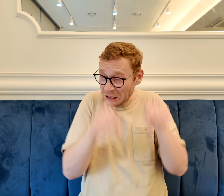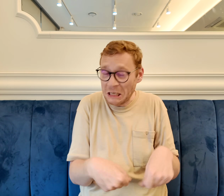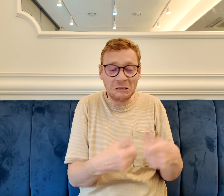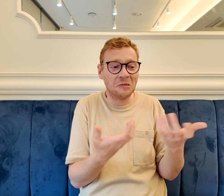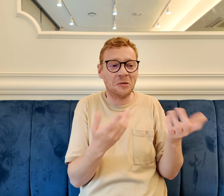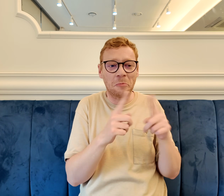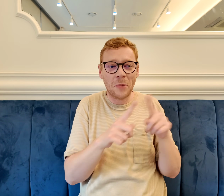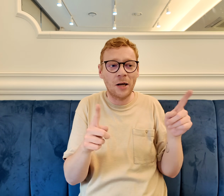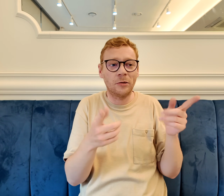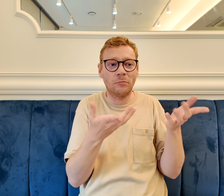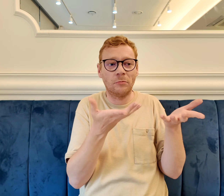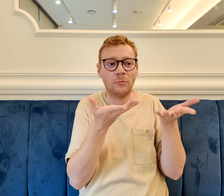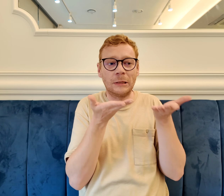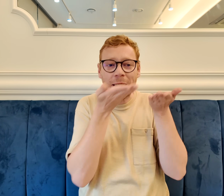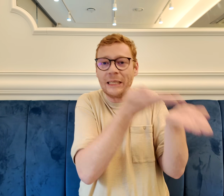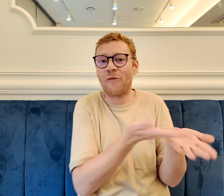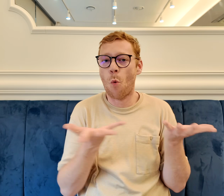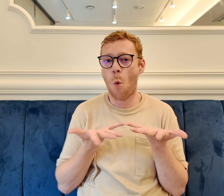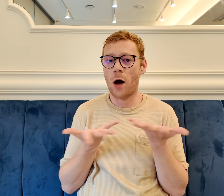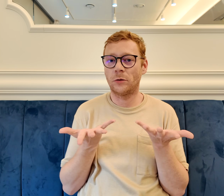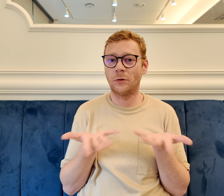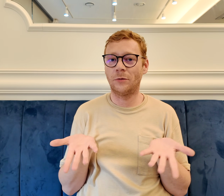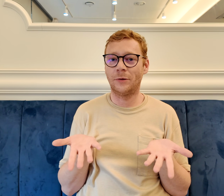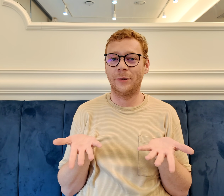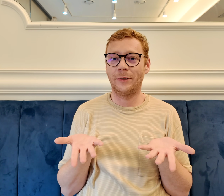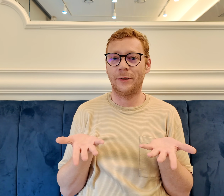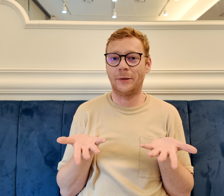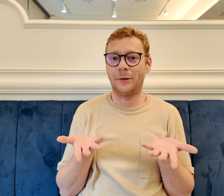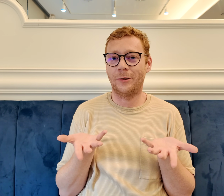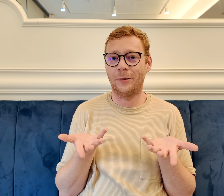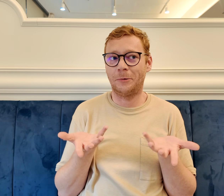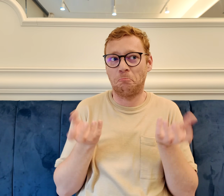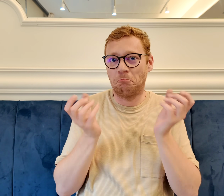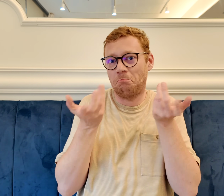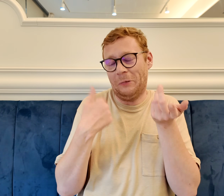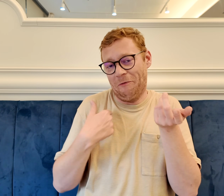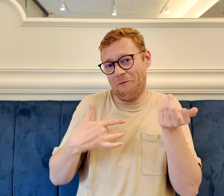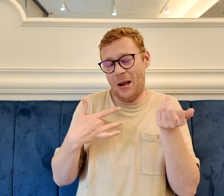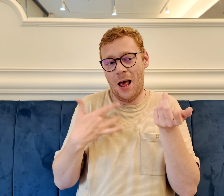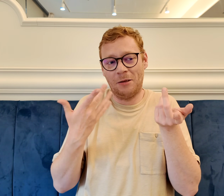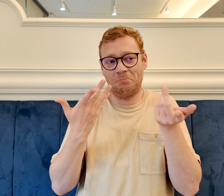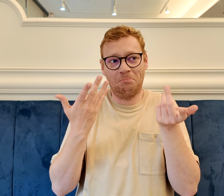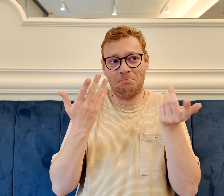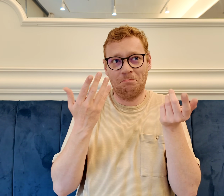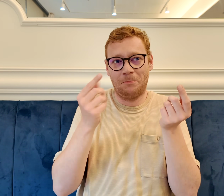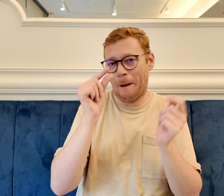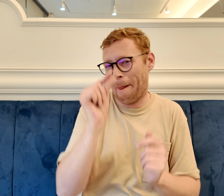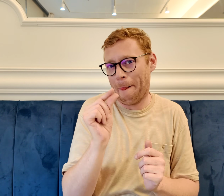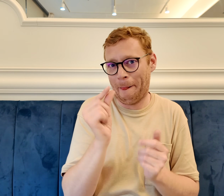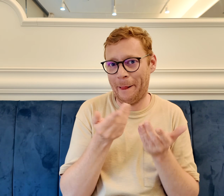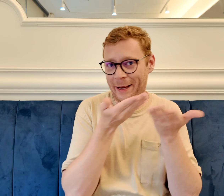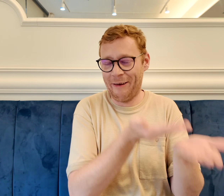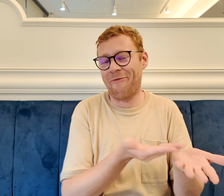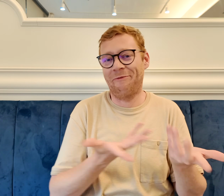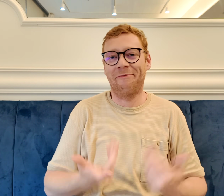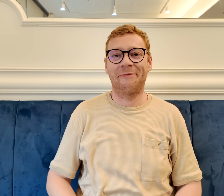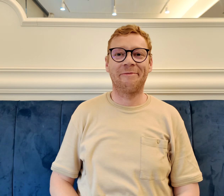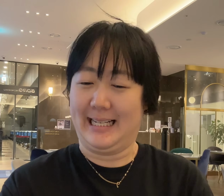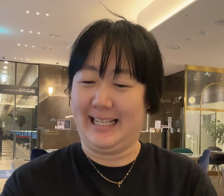Deaf people have limitless potential, but what they're given is so little.